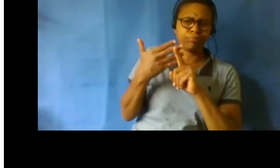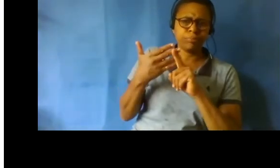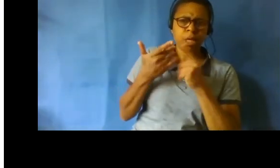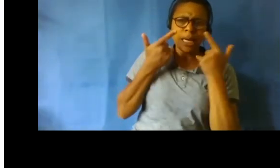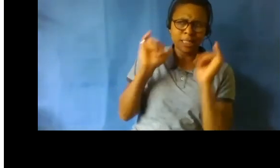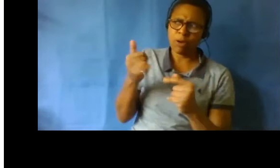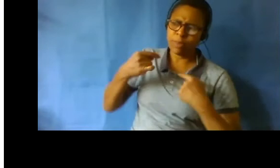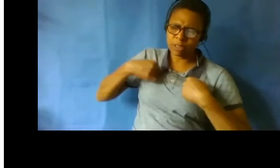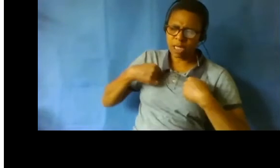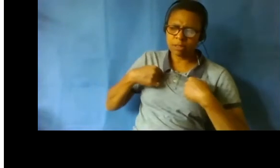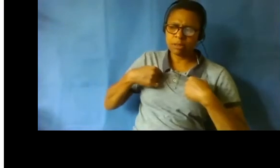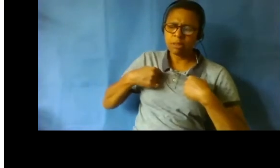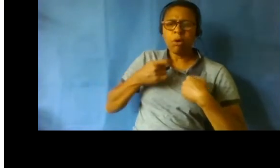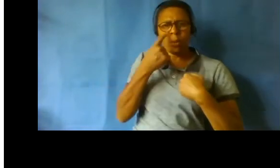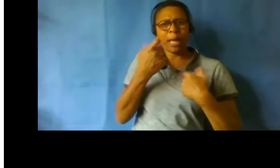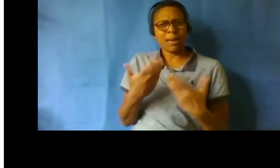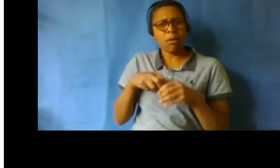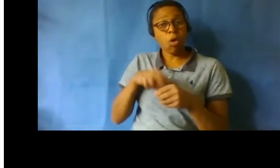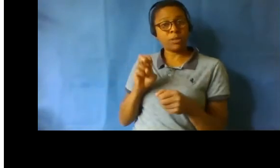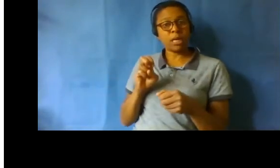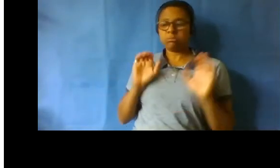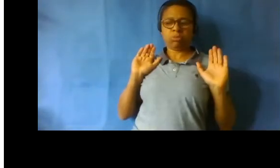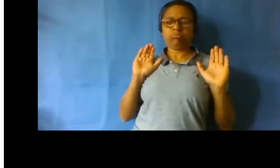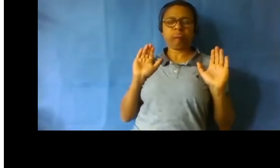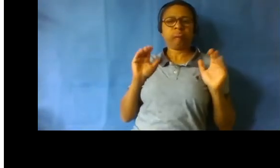maybe my parents were fine with vaccines that have been around for a while and